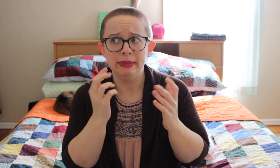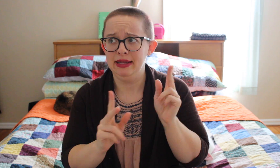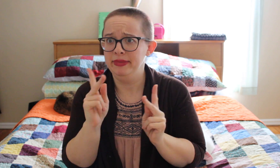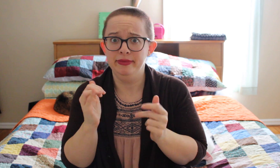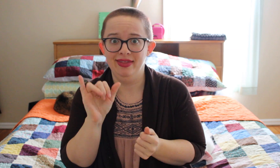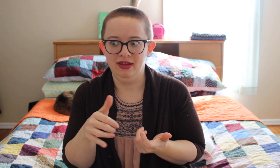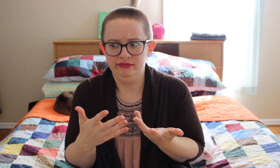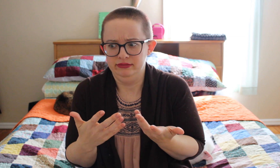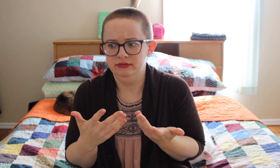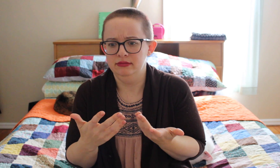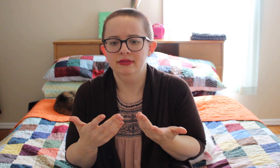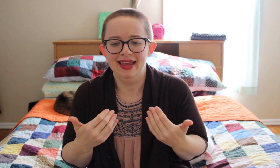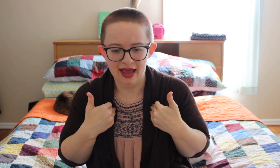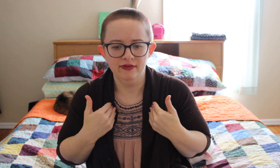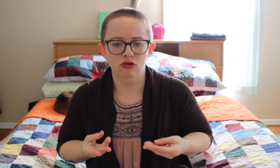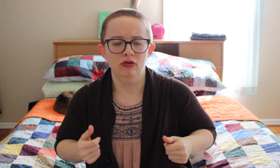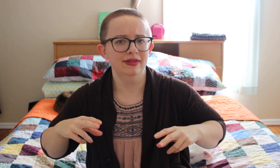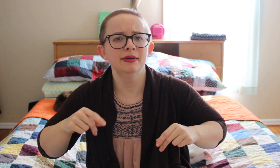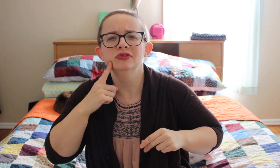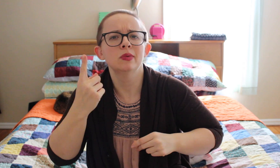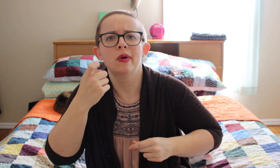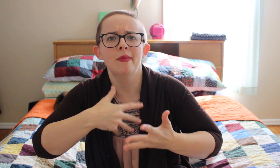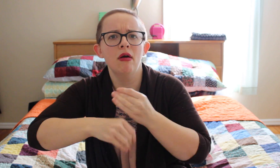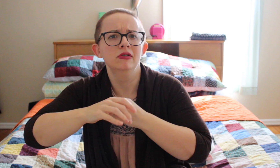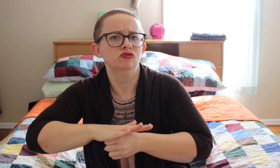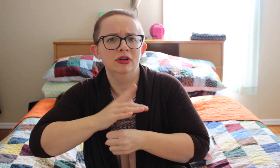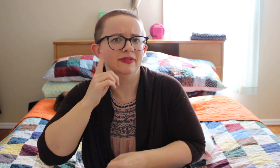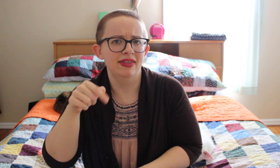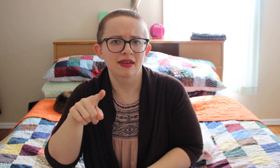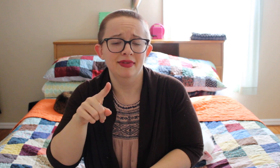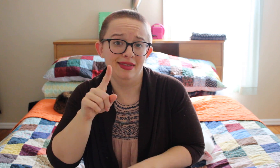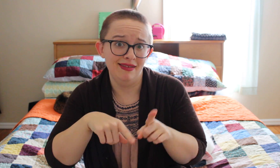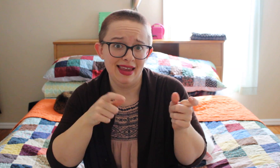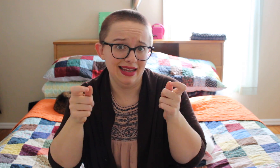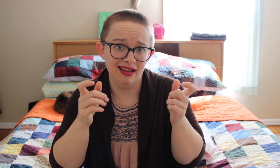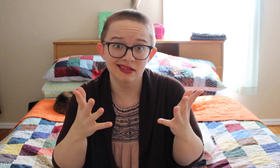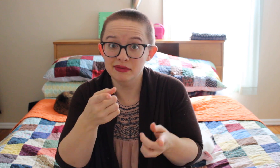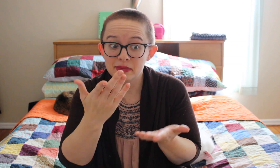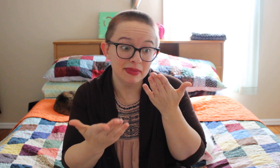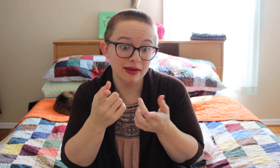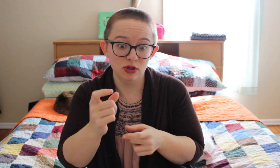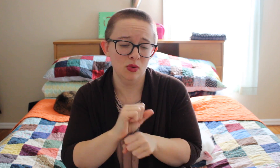I know a lot of people like, you know just have cloth diapering is one more stress in their life and they can't handle that.